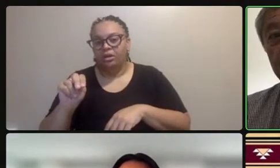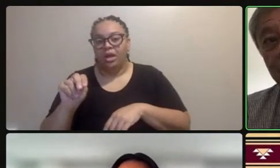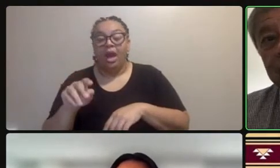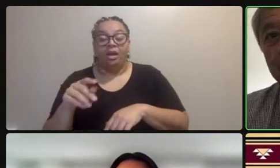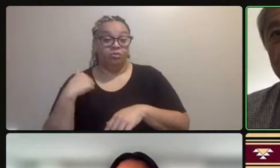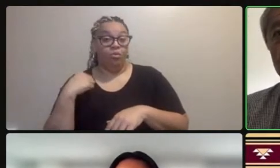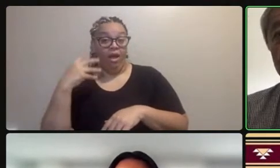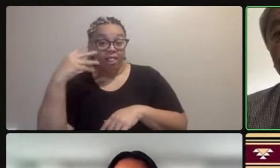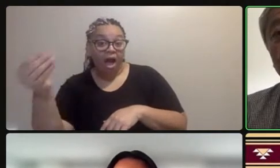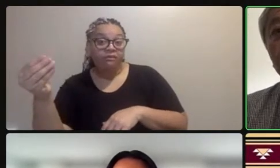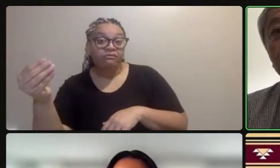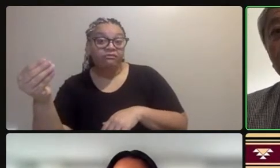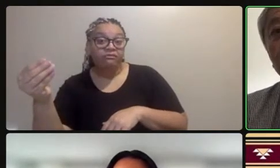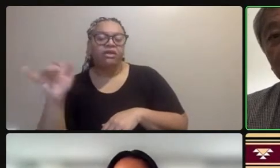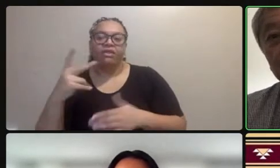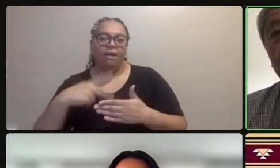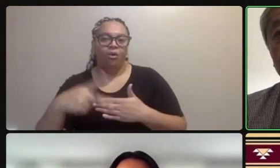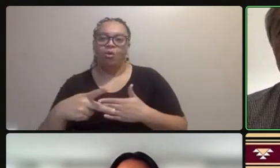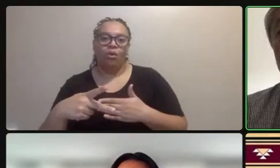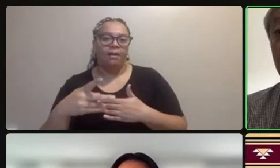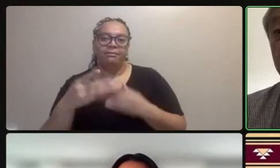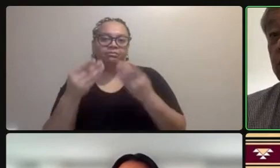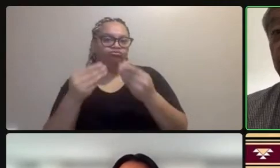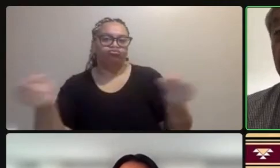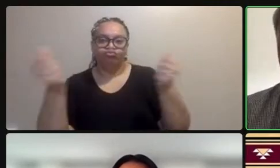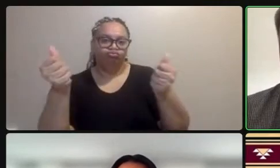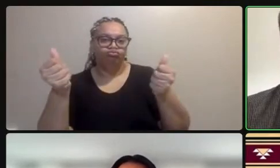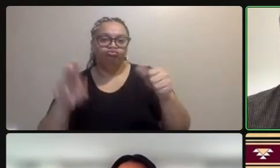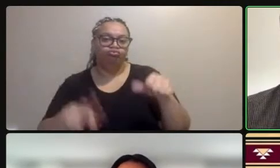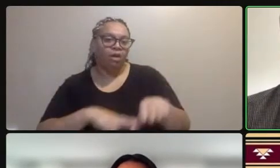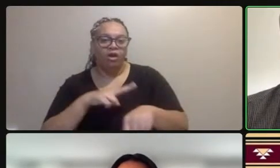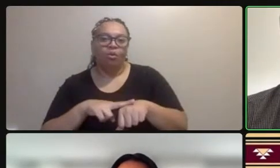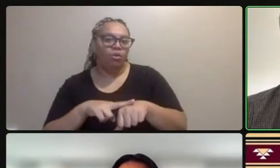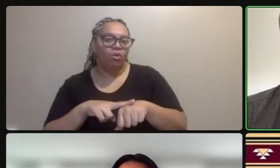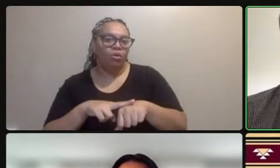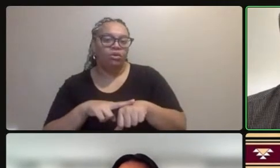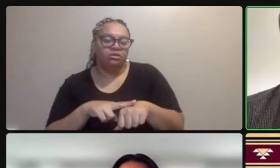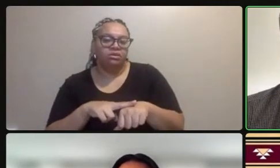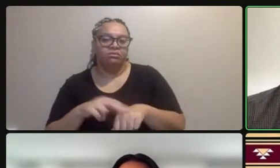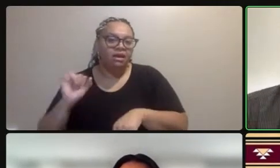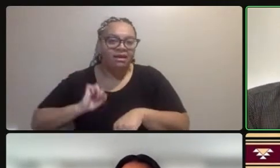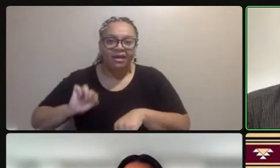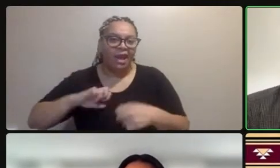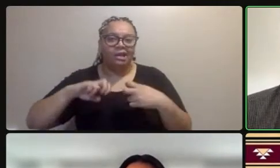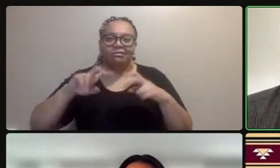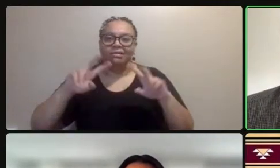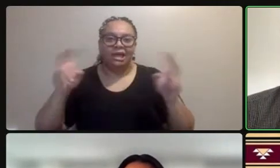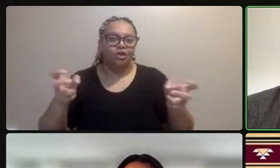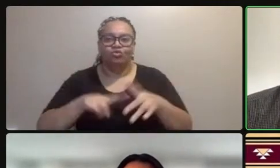SITUATION THAT WE HAD IT WOULD